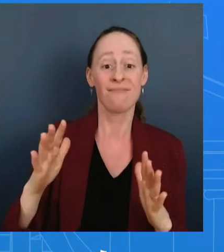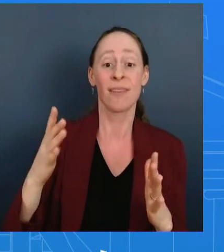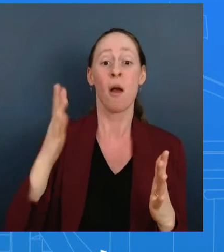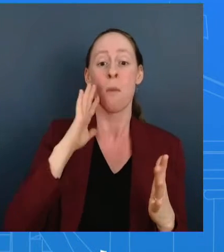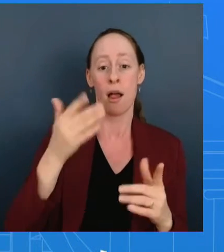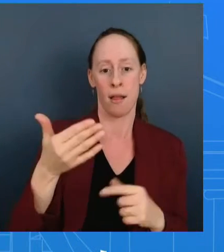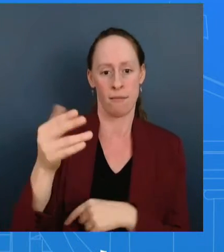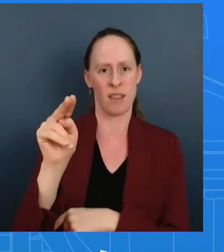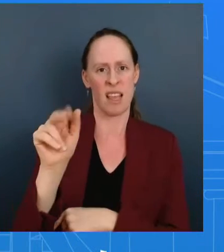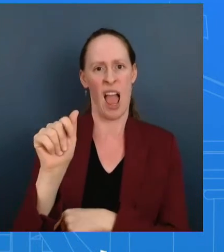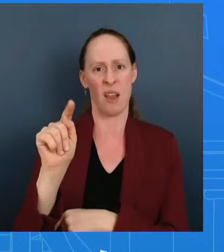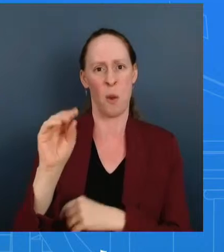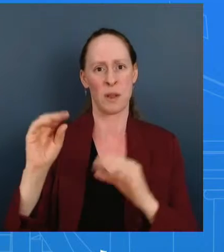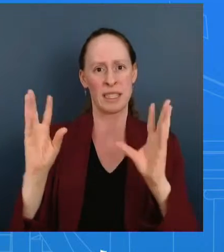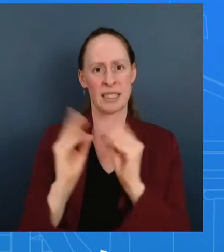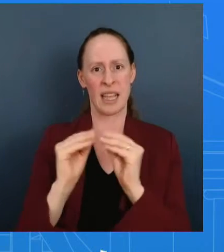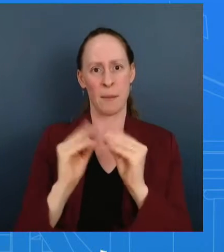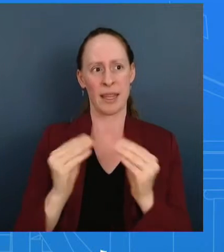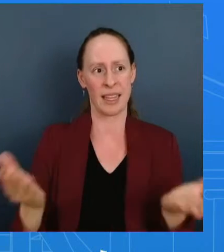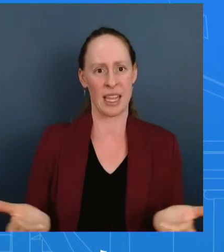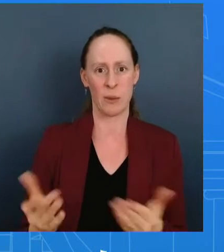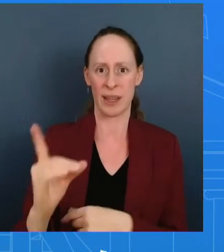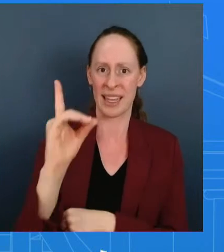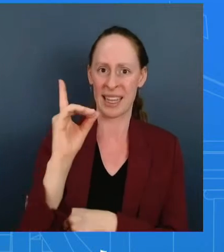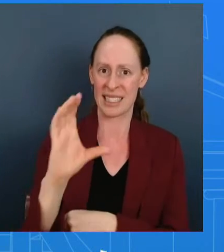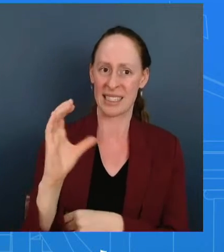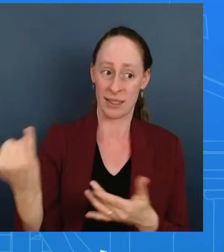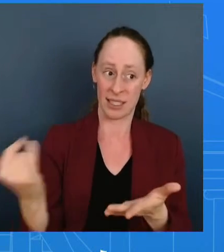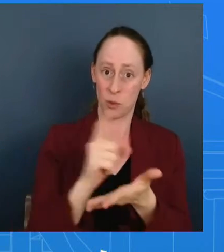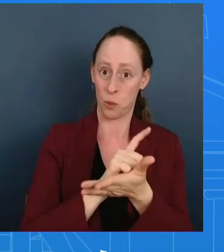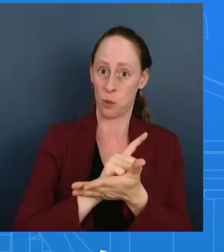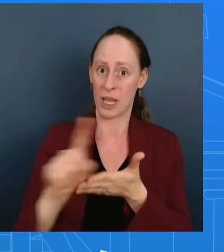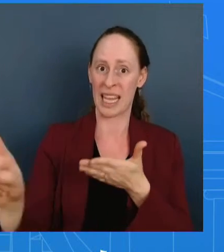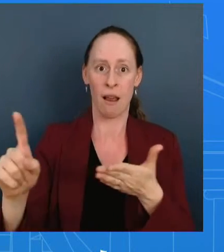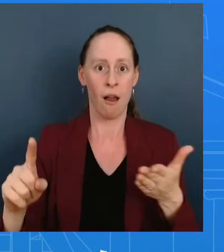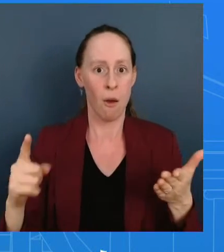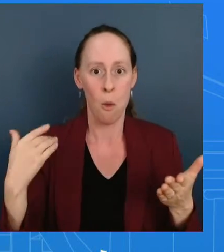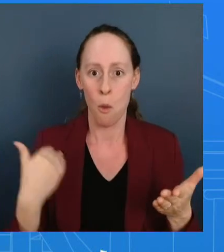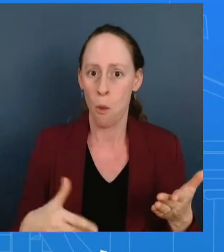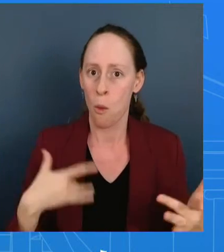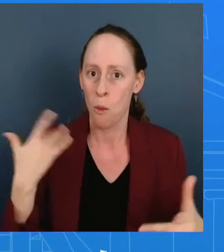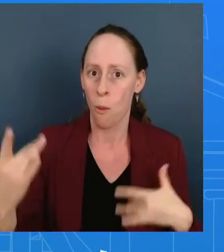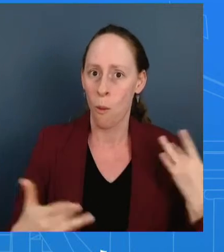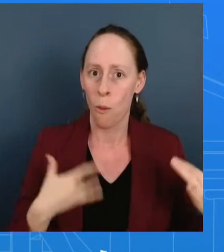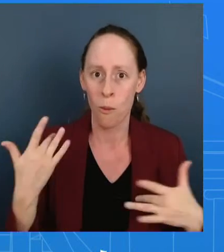NATO is the most powerful and capable alliance in the world. And President Biden is proud --